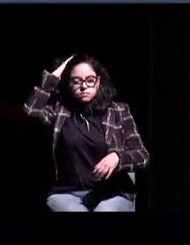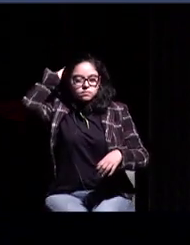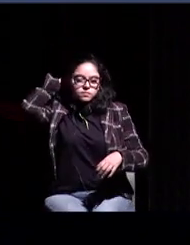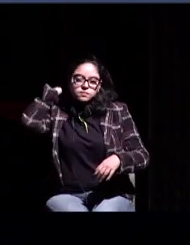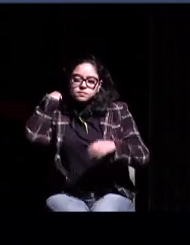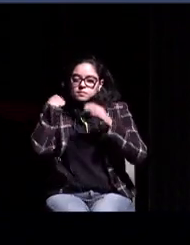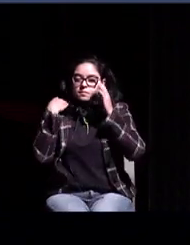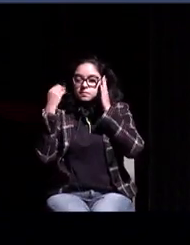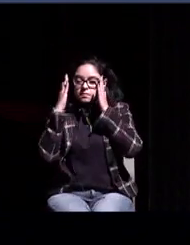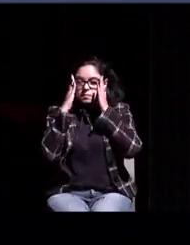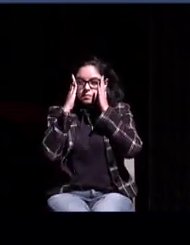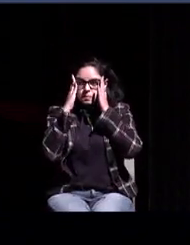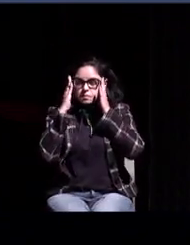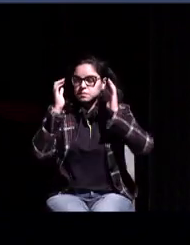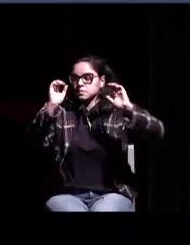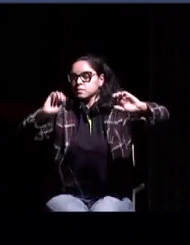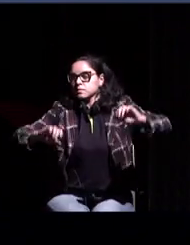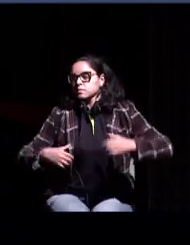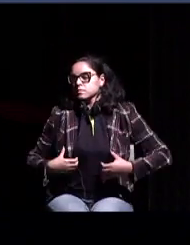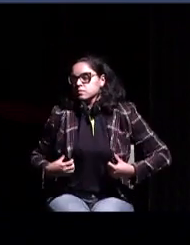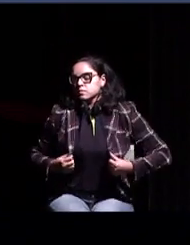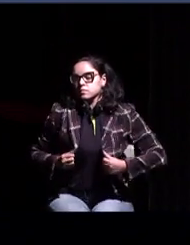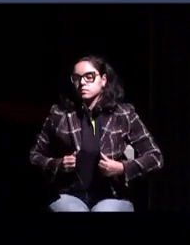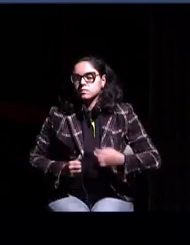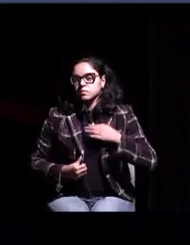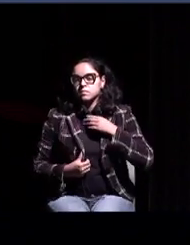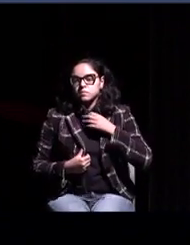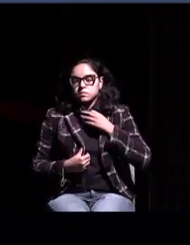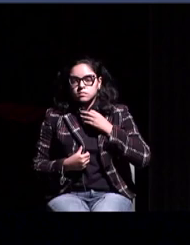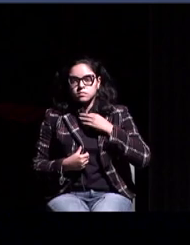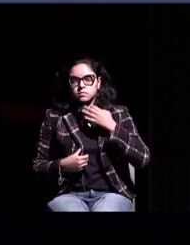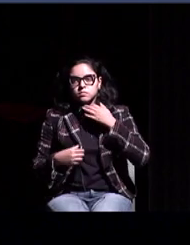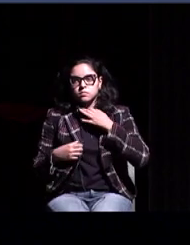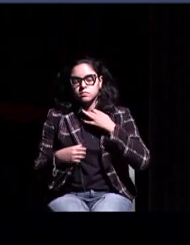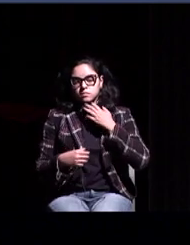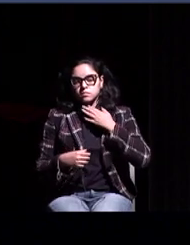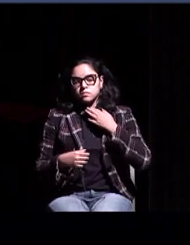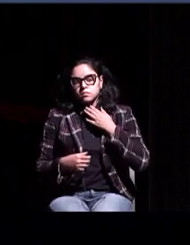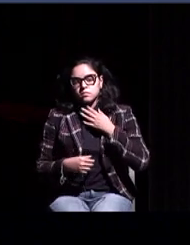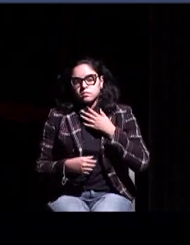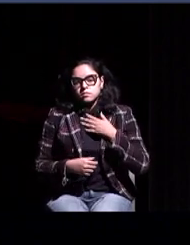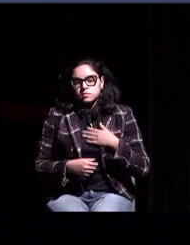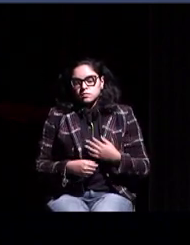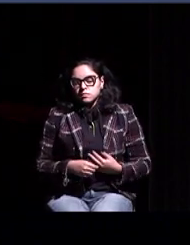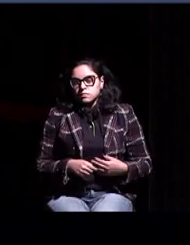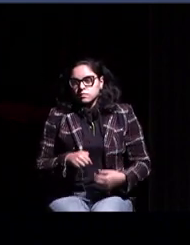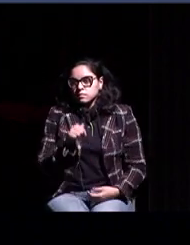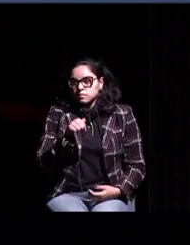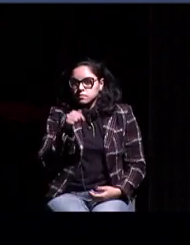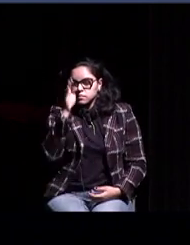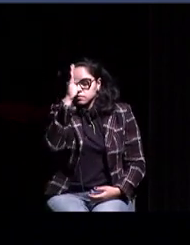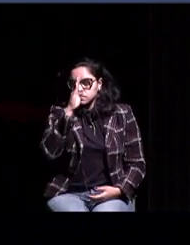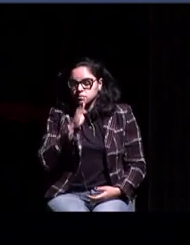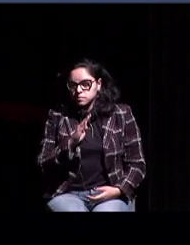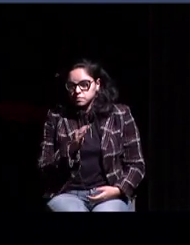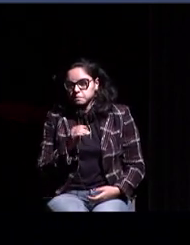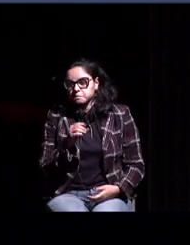This Brazil that I consider a racist and sexist homeland